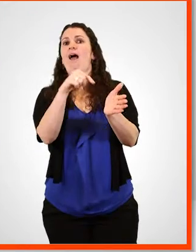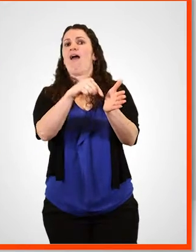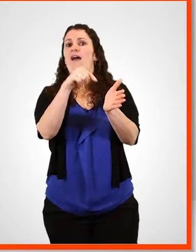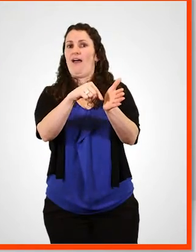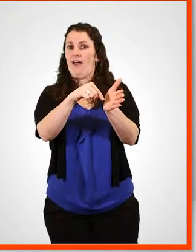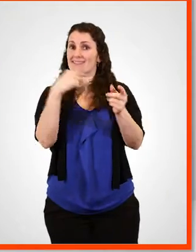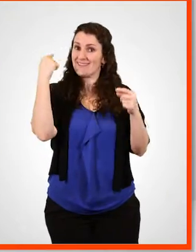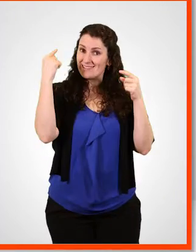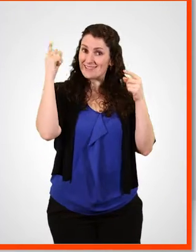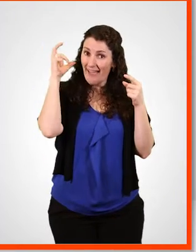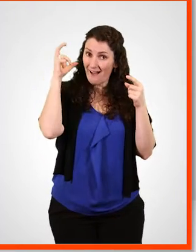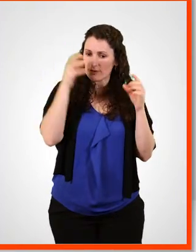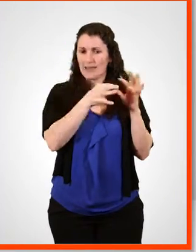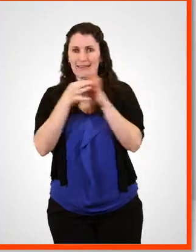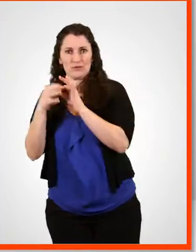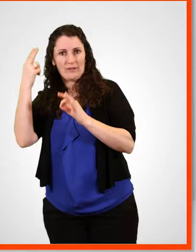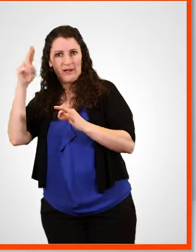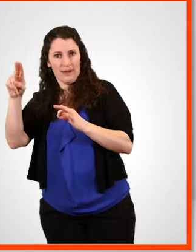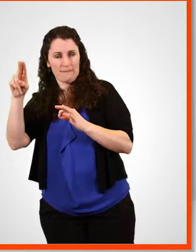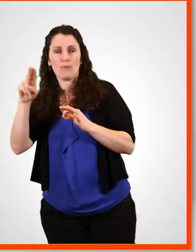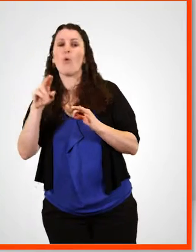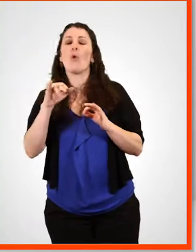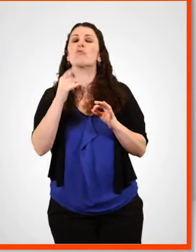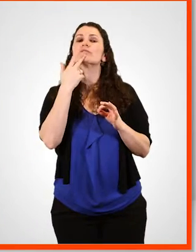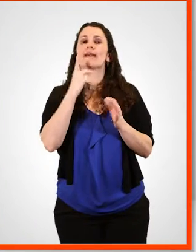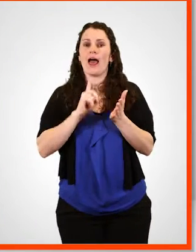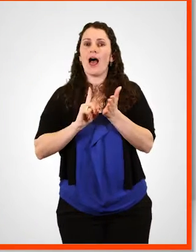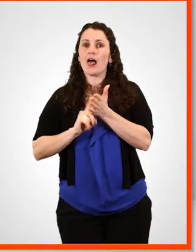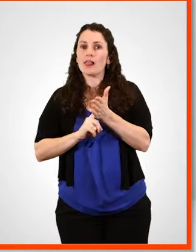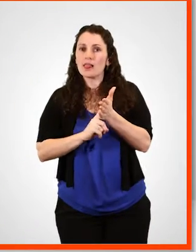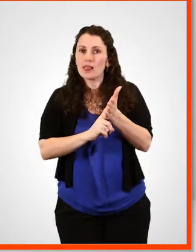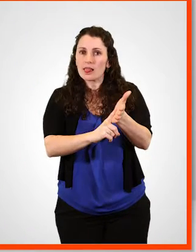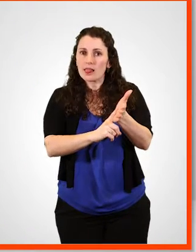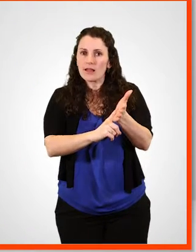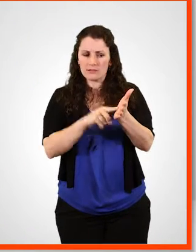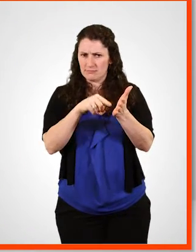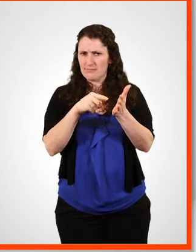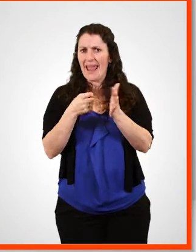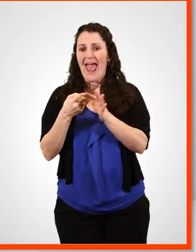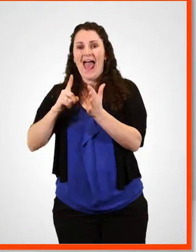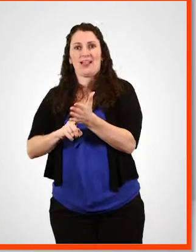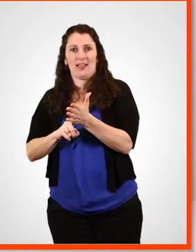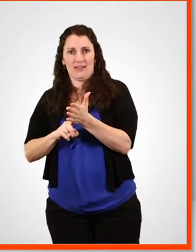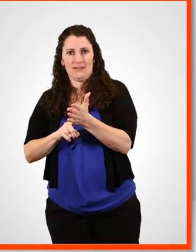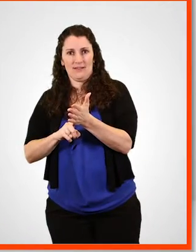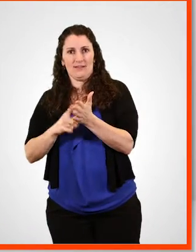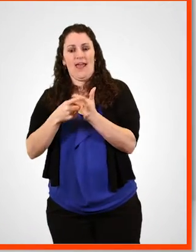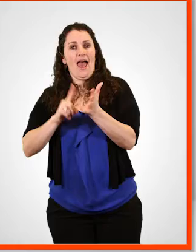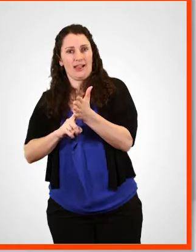The "l" sound is produced by the letter L, there's the sound. "Fff", there's the sound.